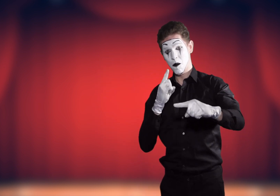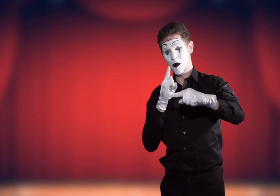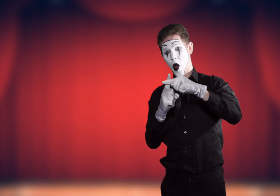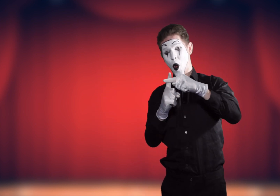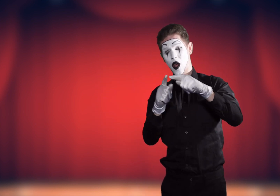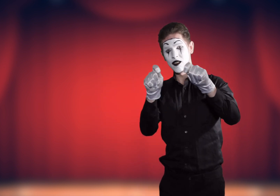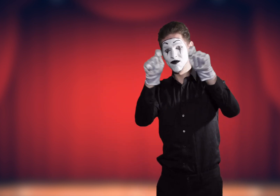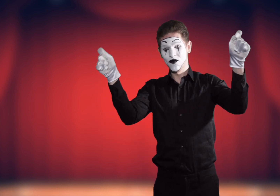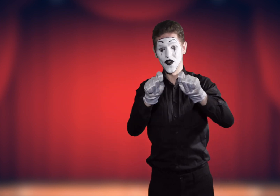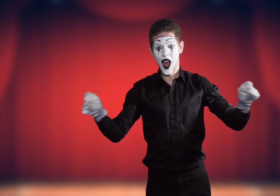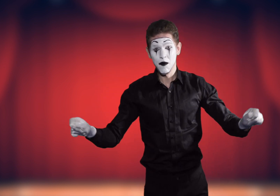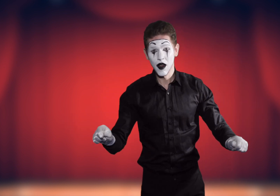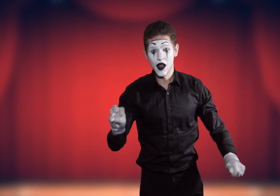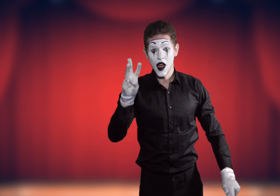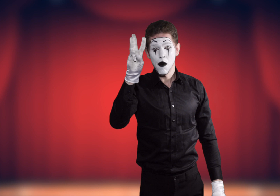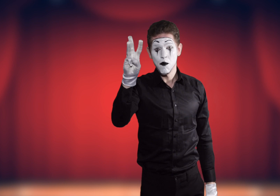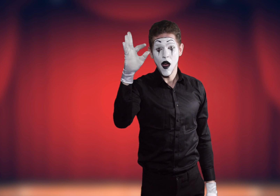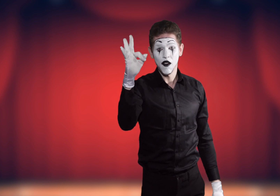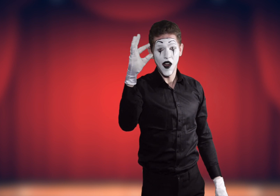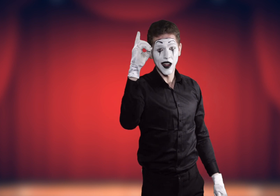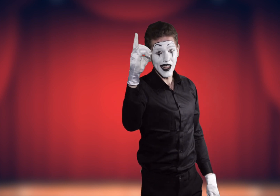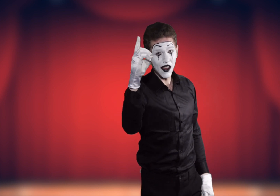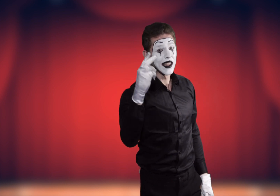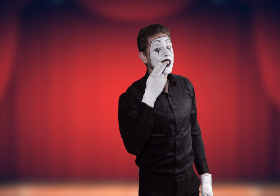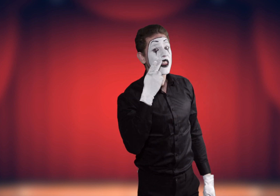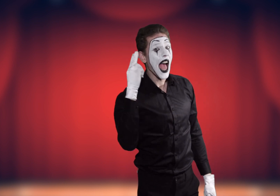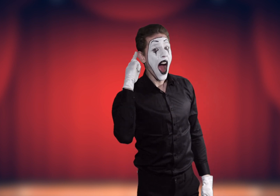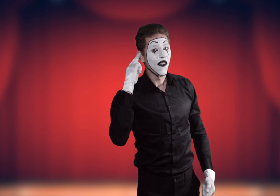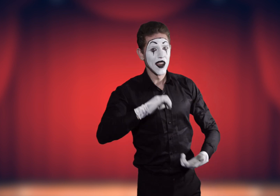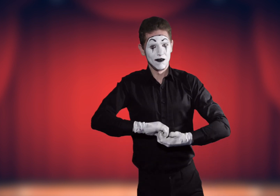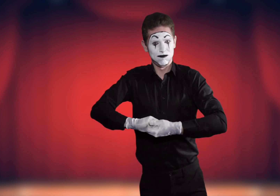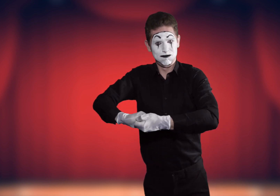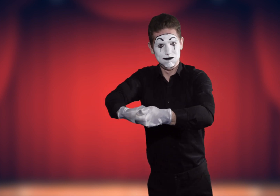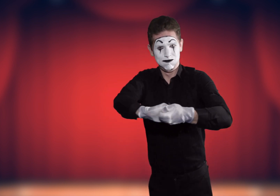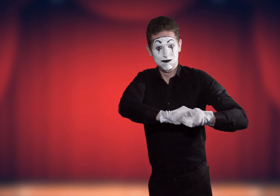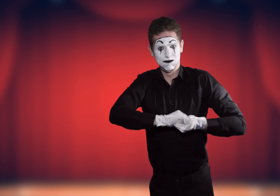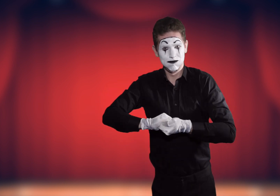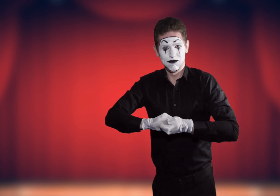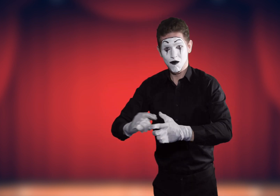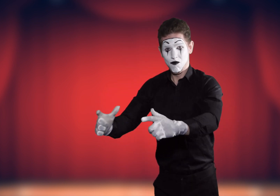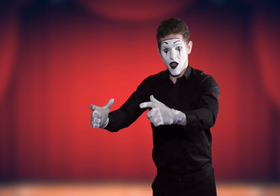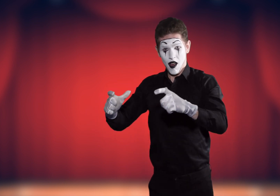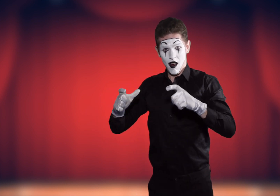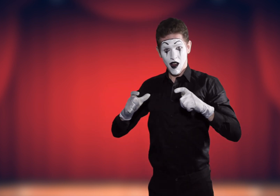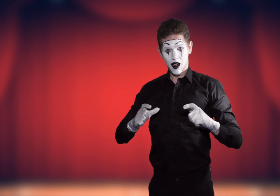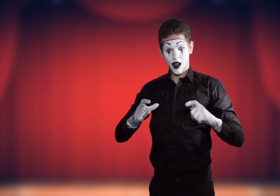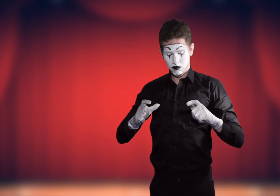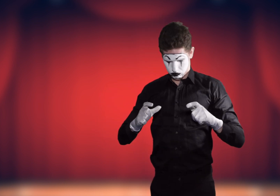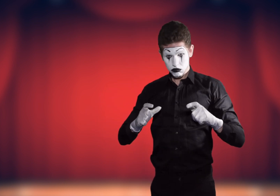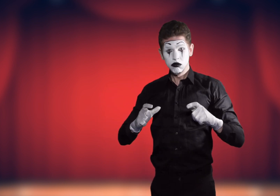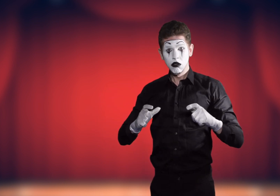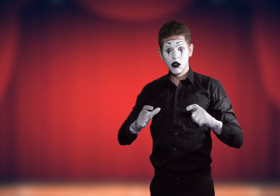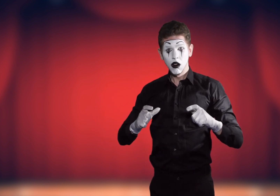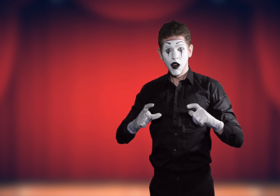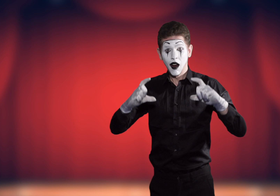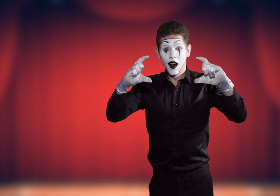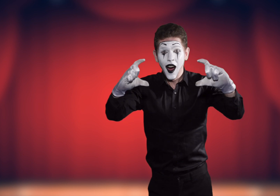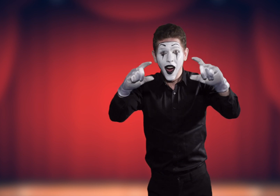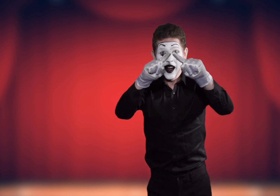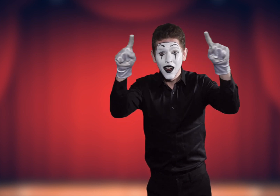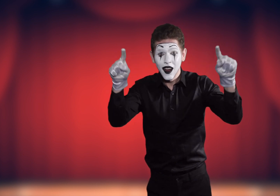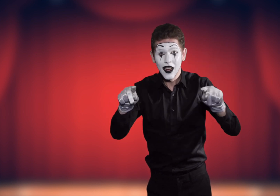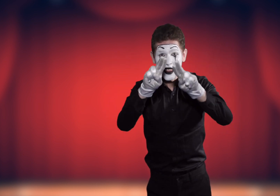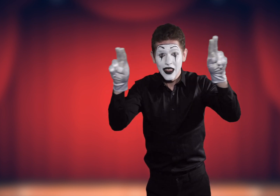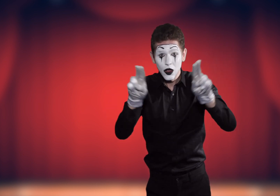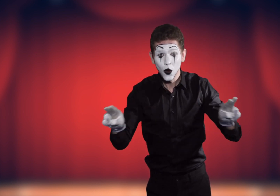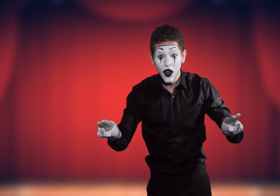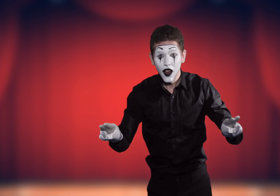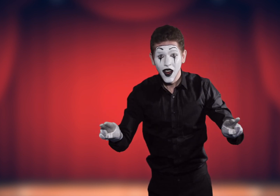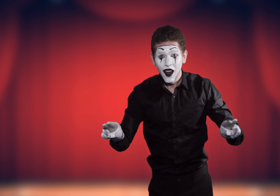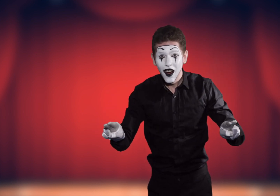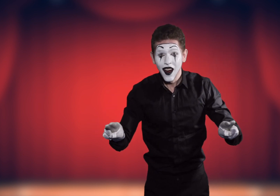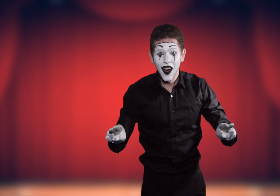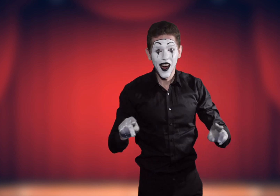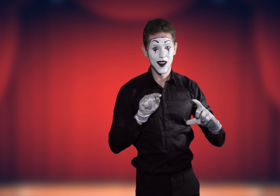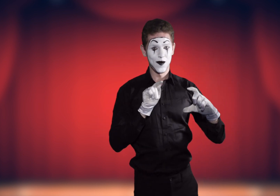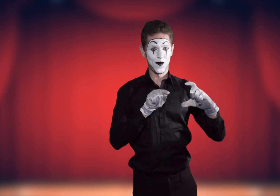I was also awarded the International Medal from the World Federation of the Deaf